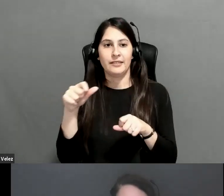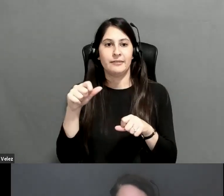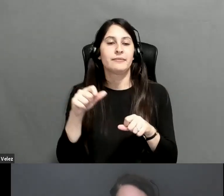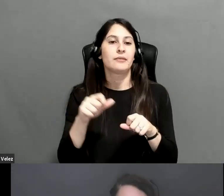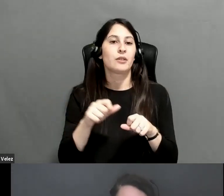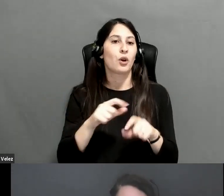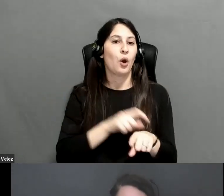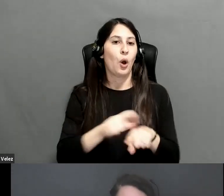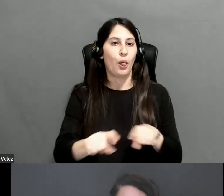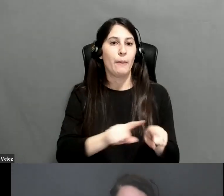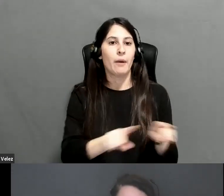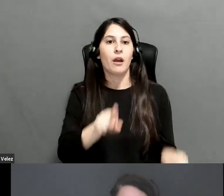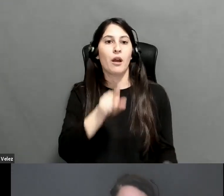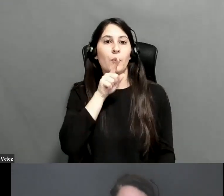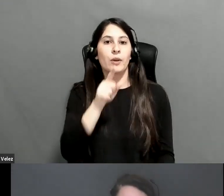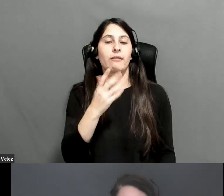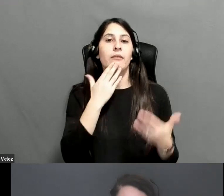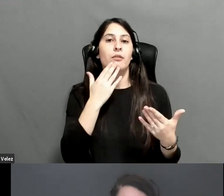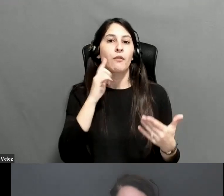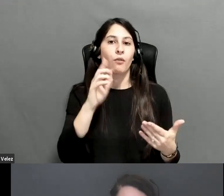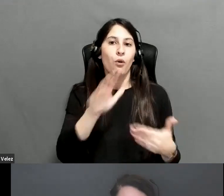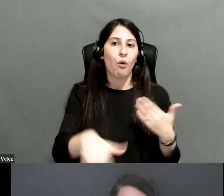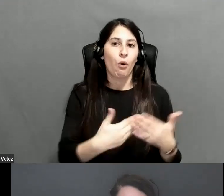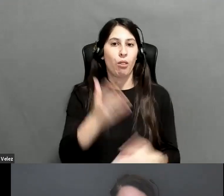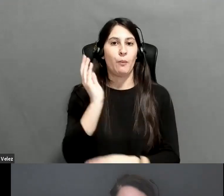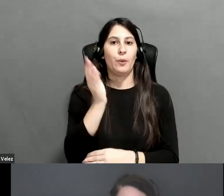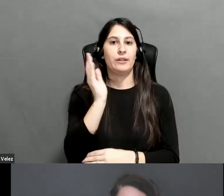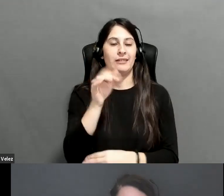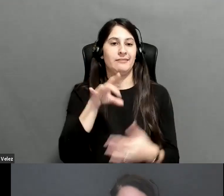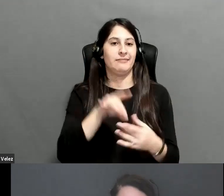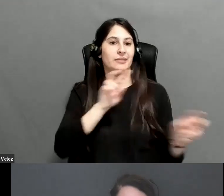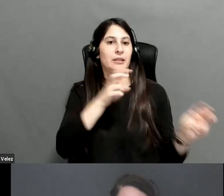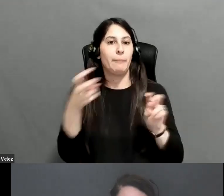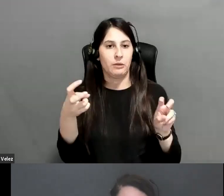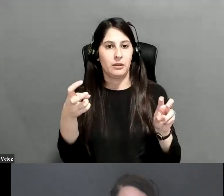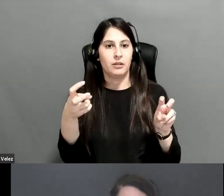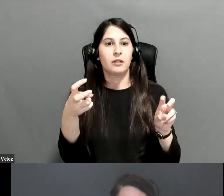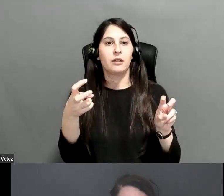then we had a comment from Robin that said she had to leave to exit the call, but